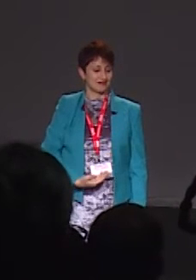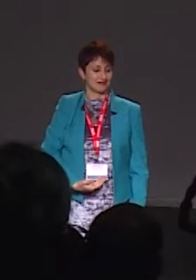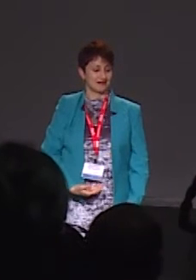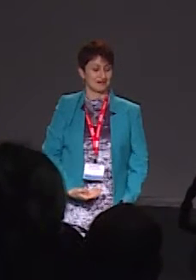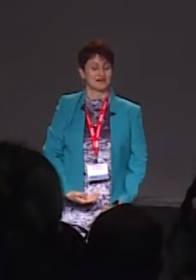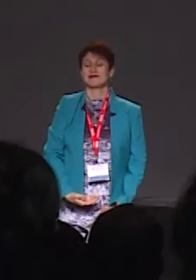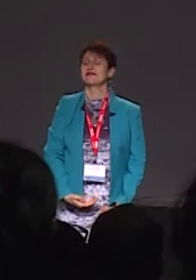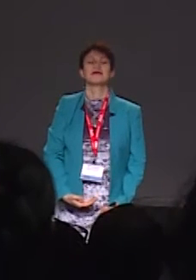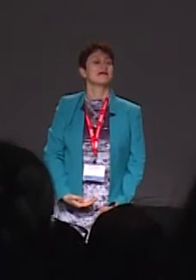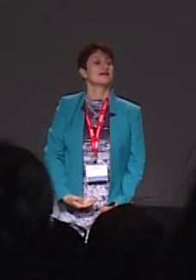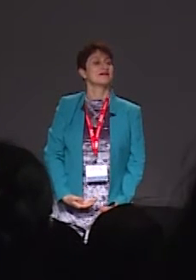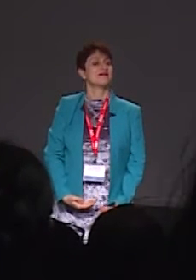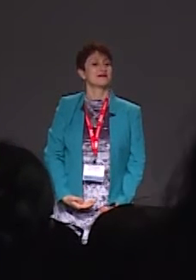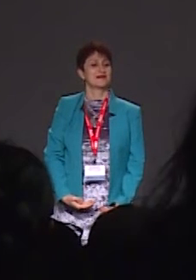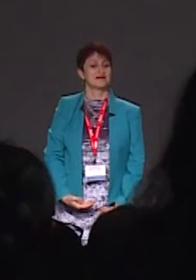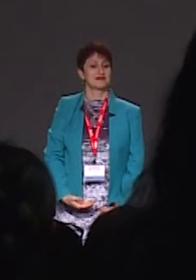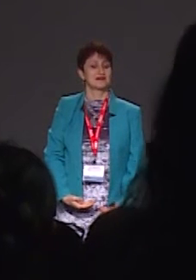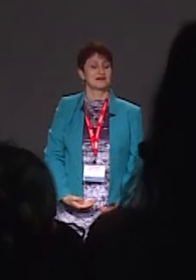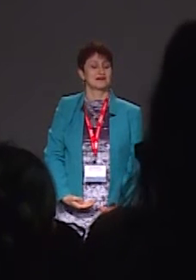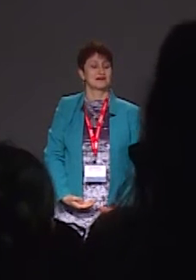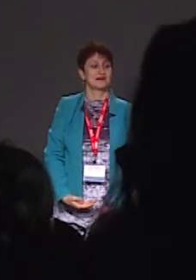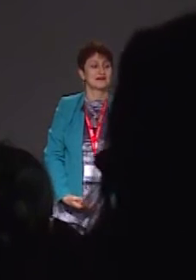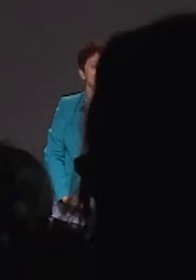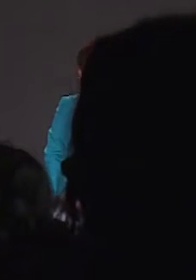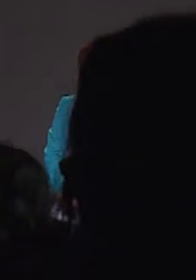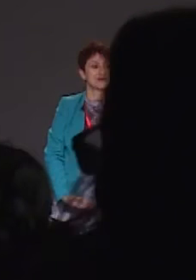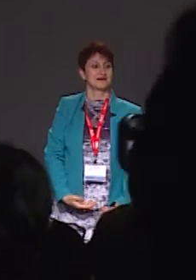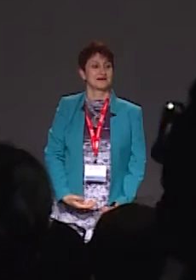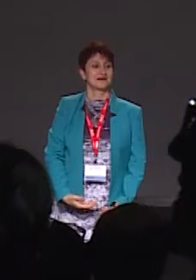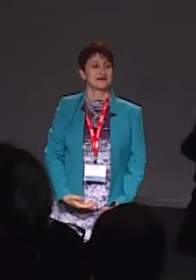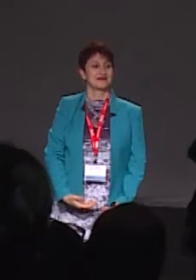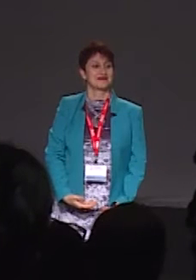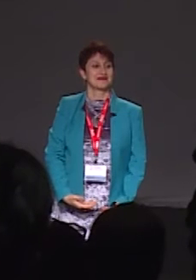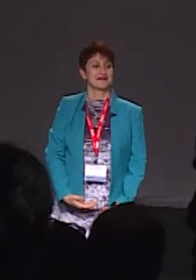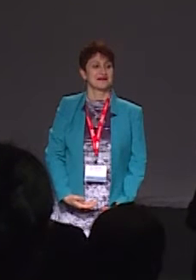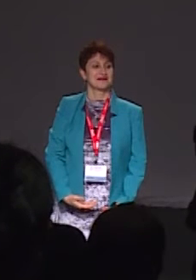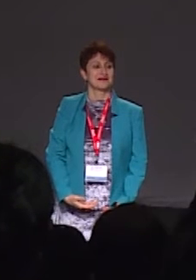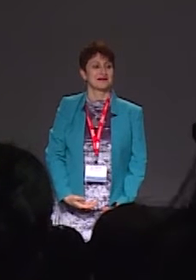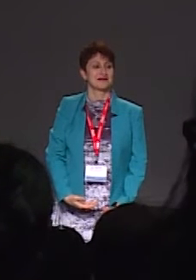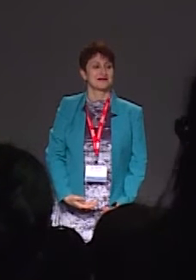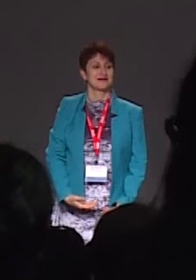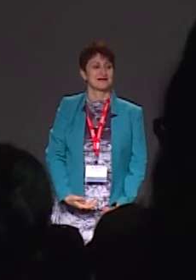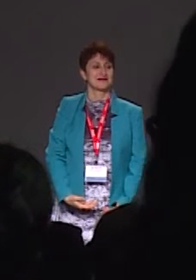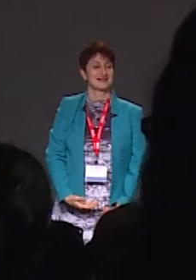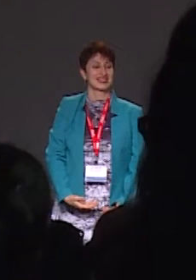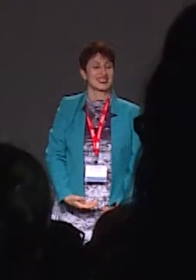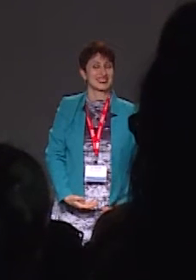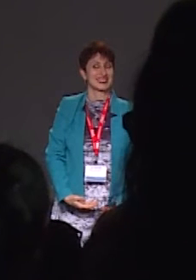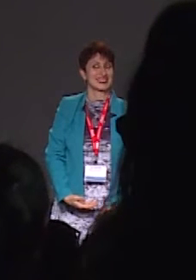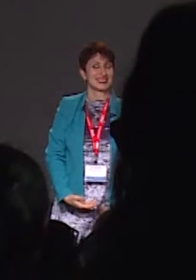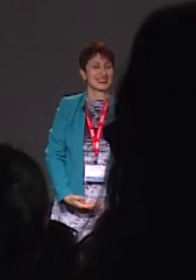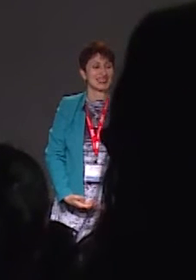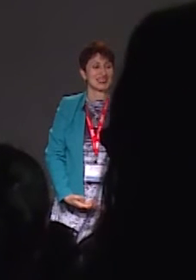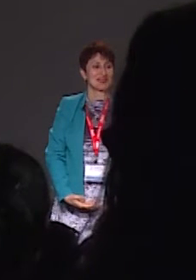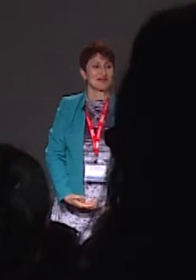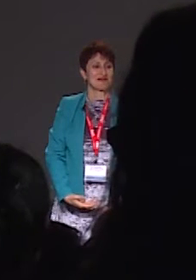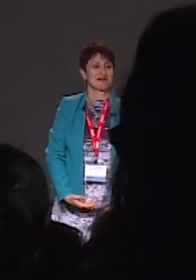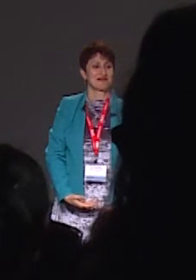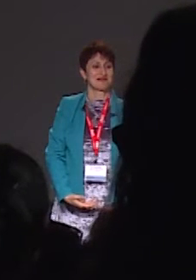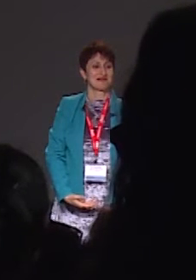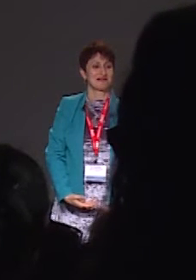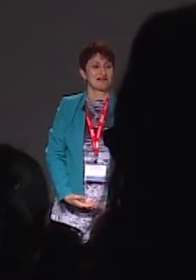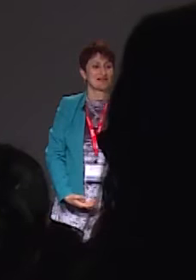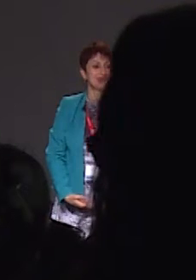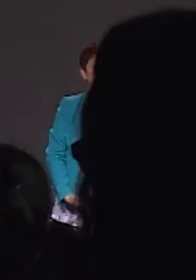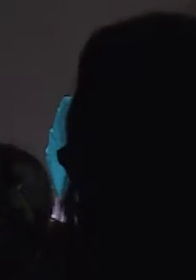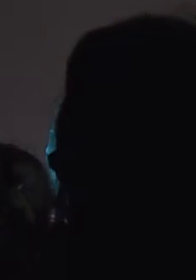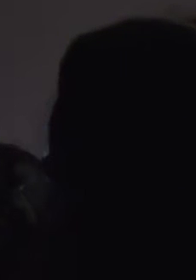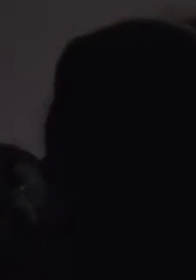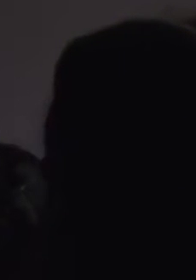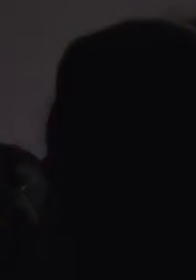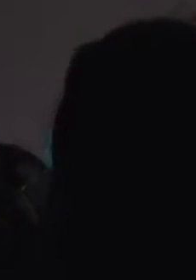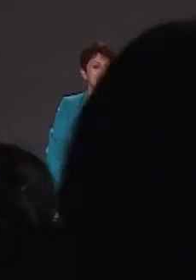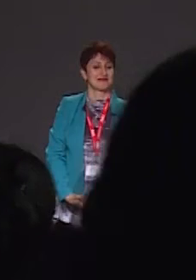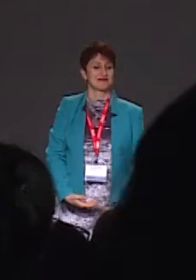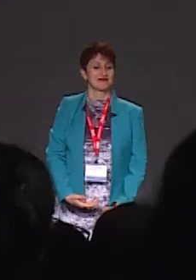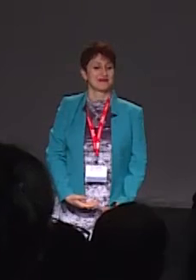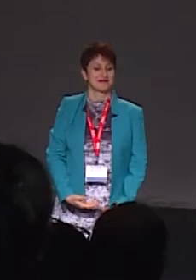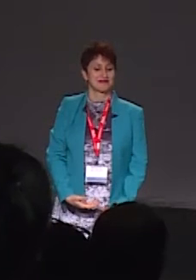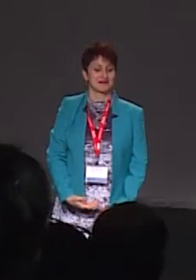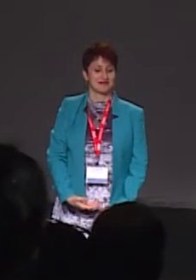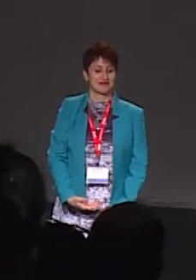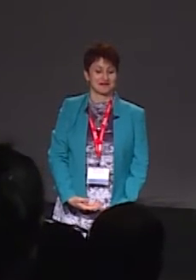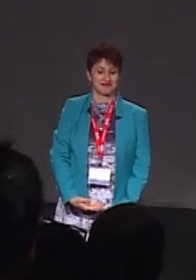And then, on cue, you start to become dancers by turning out your feet, or your hands if